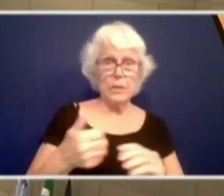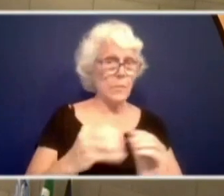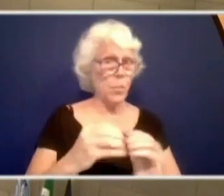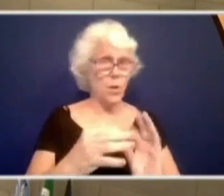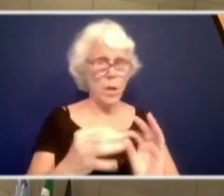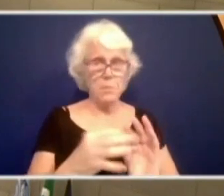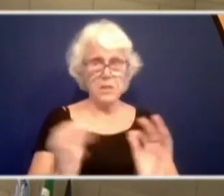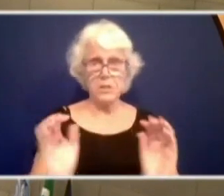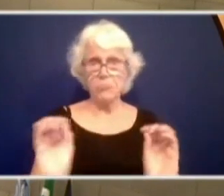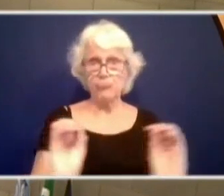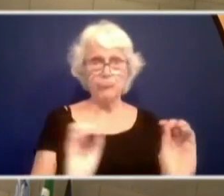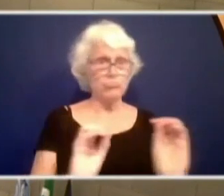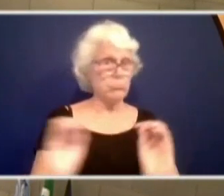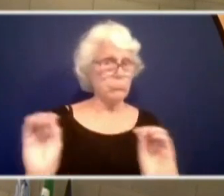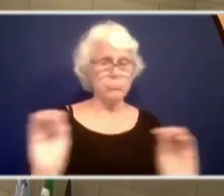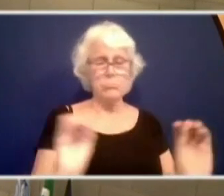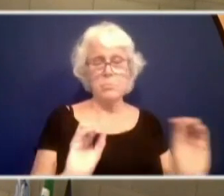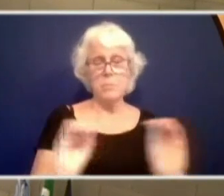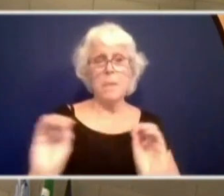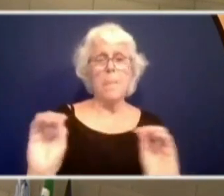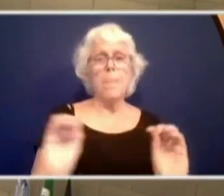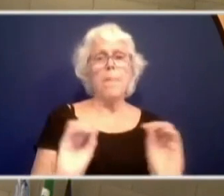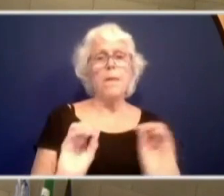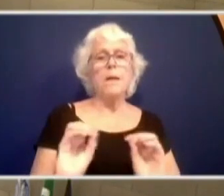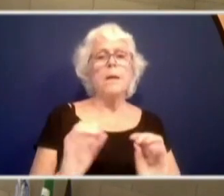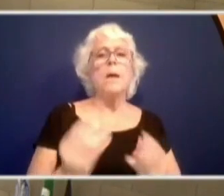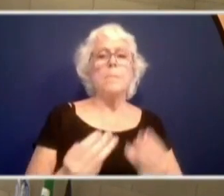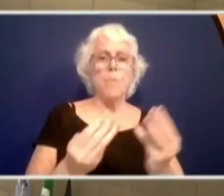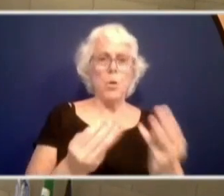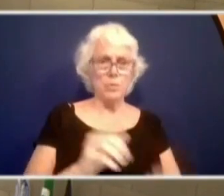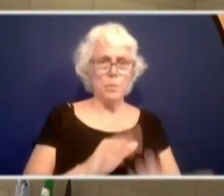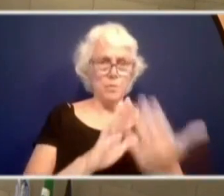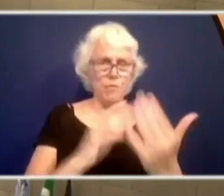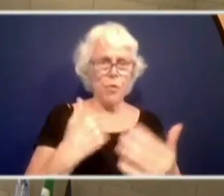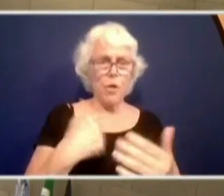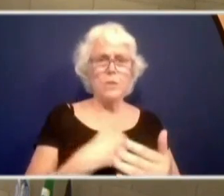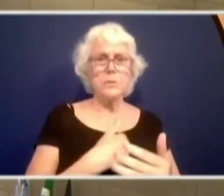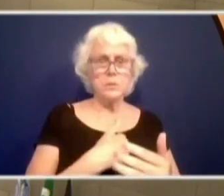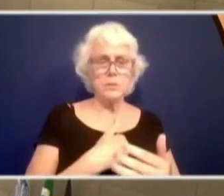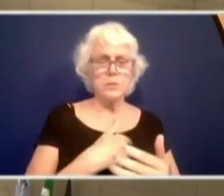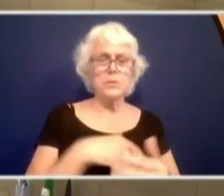There being none, the motion before us is the 2528 CMS